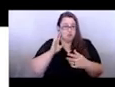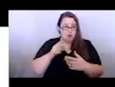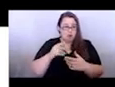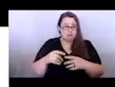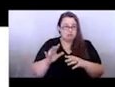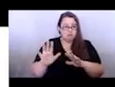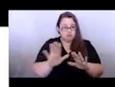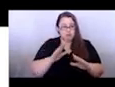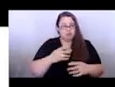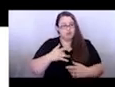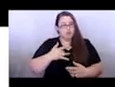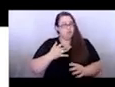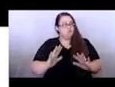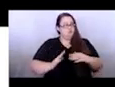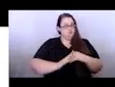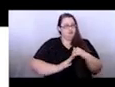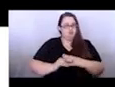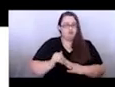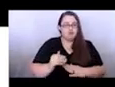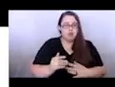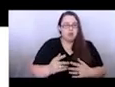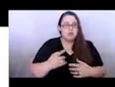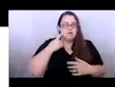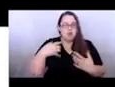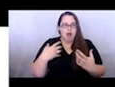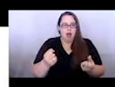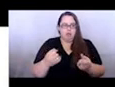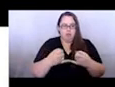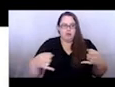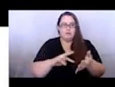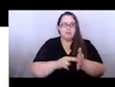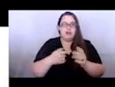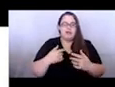they are able to provide a nurturing and safe physical, emotional, sexual